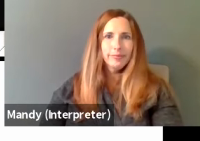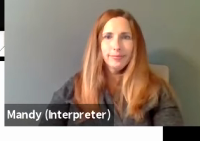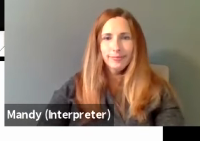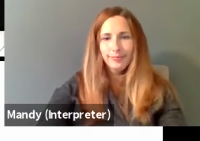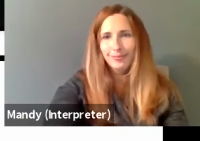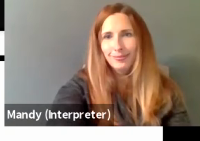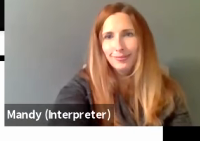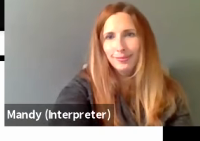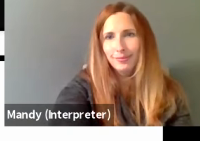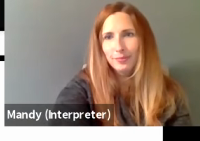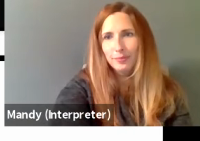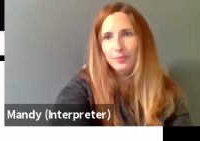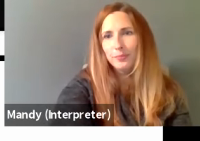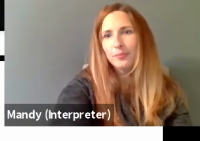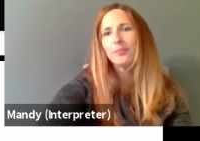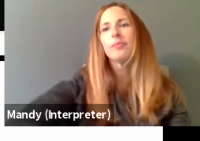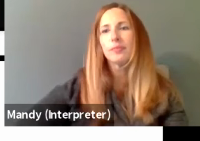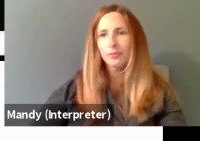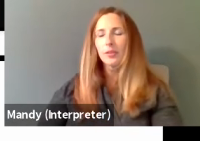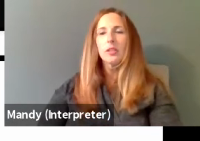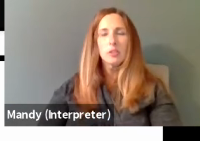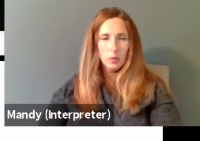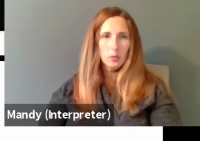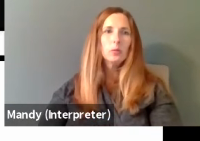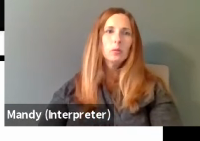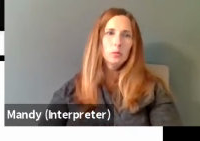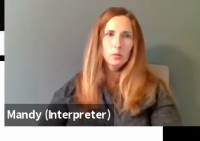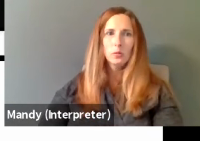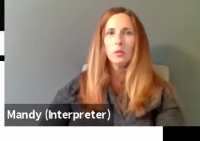So I mentioned that Exodus receives notification